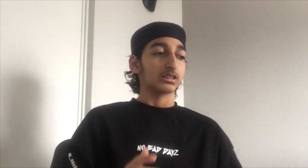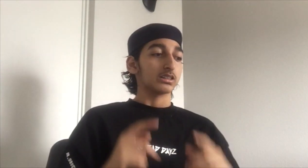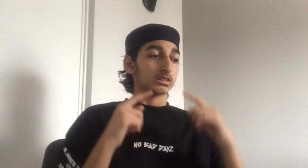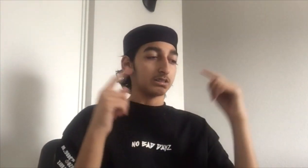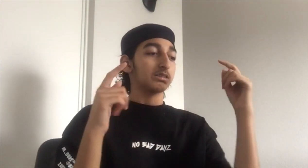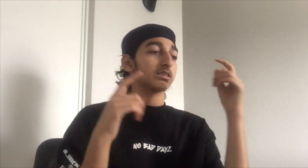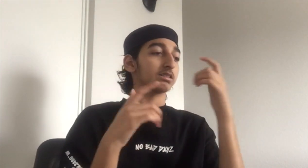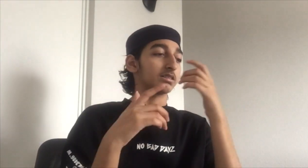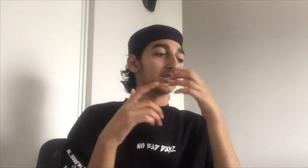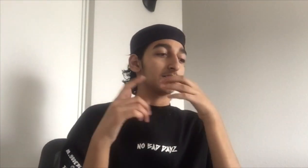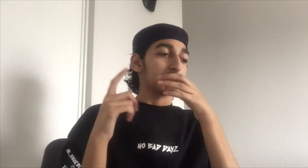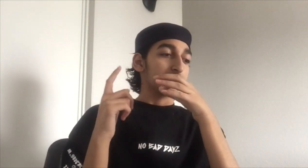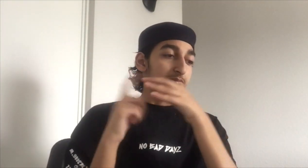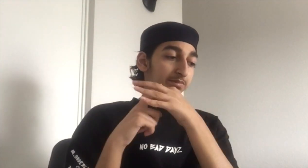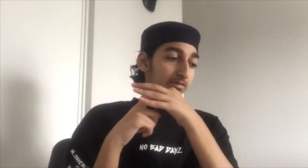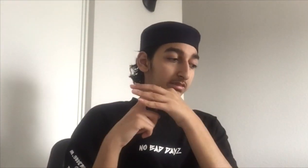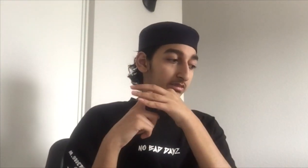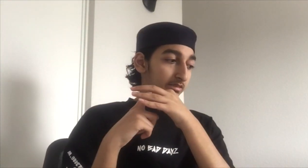an actor or famous actor?